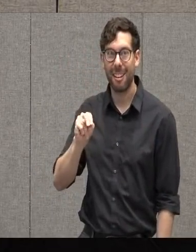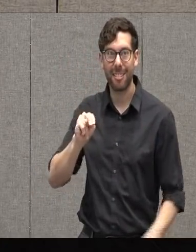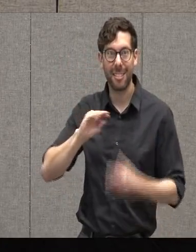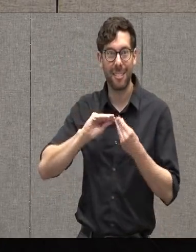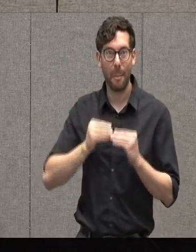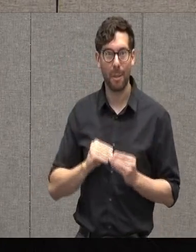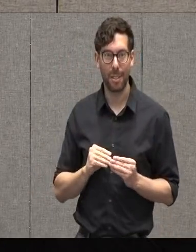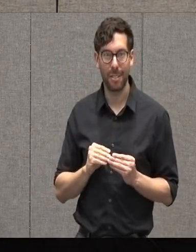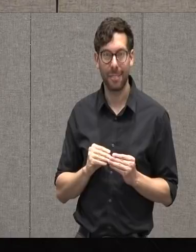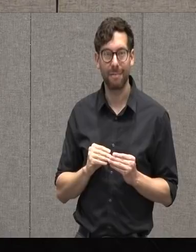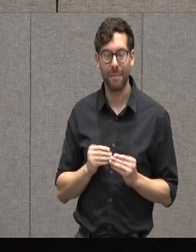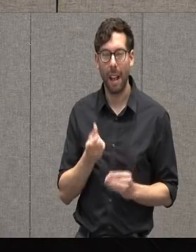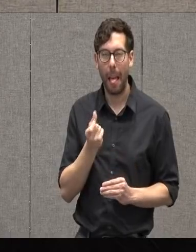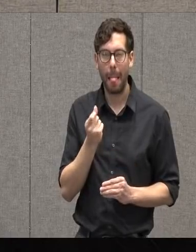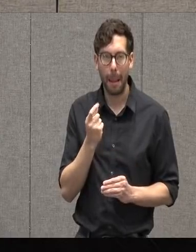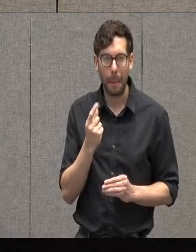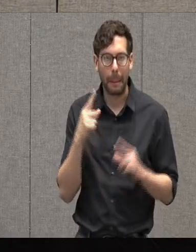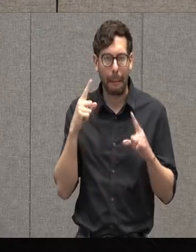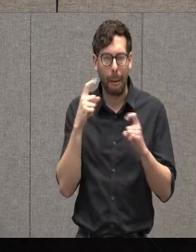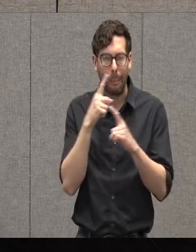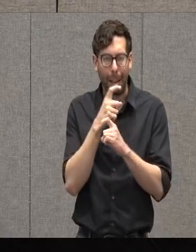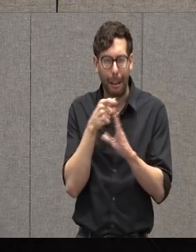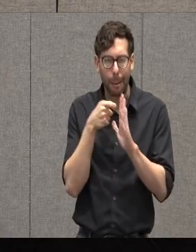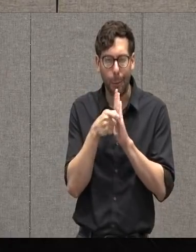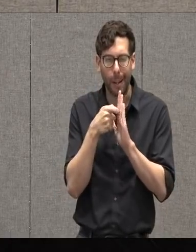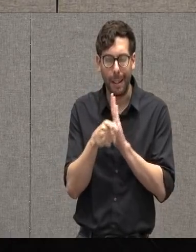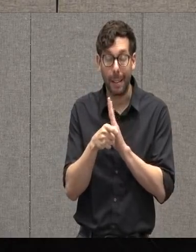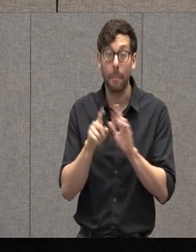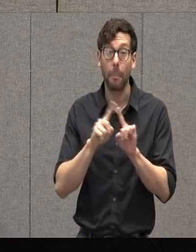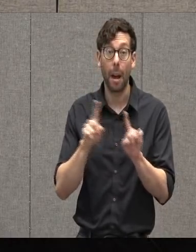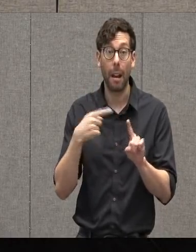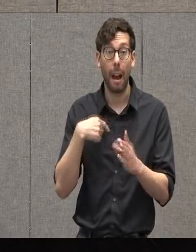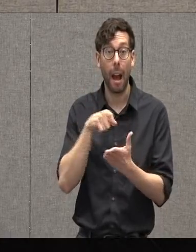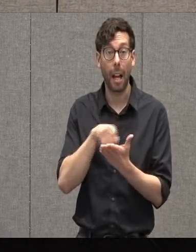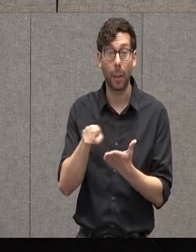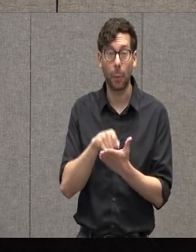But I wrote my dozen numbers one through 12.